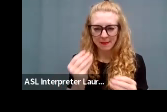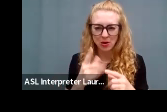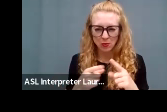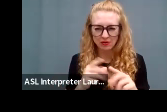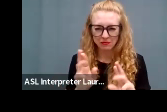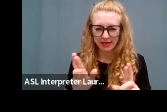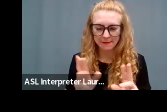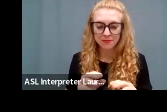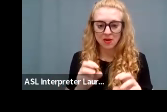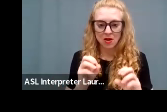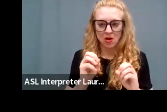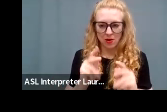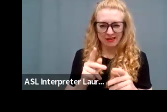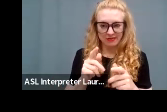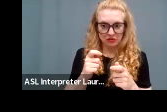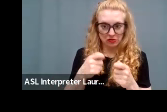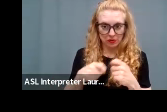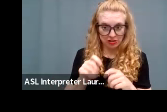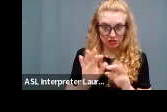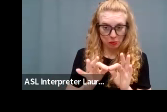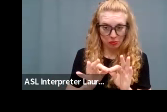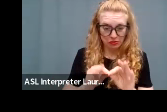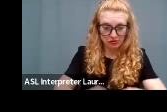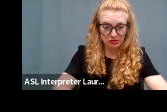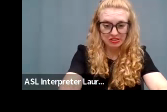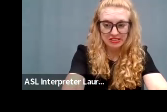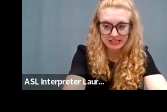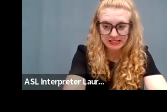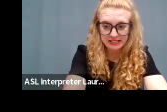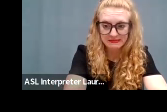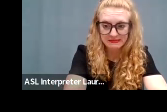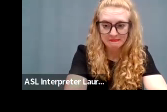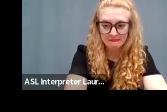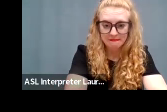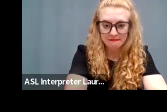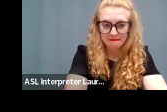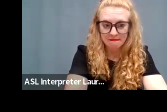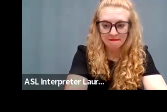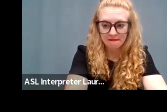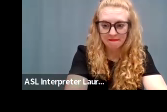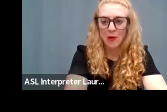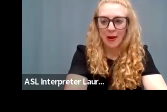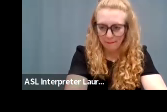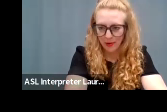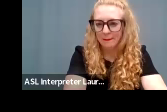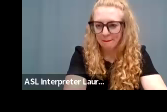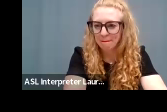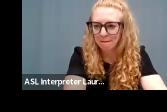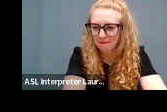we're there but what What's the title of this line typical concerns was smart just want to